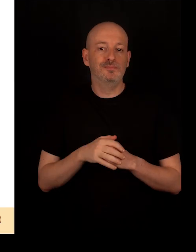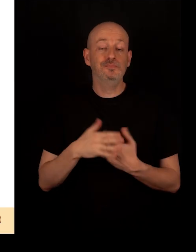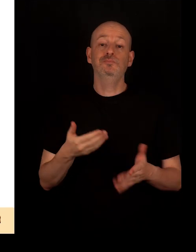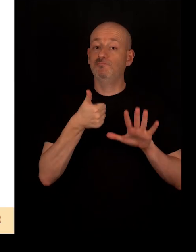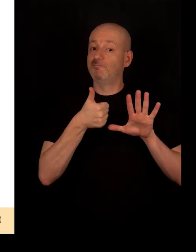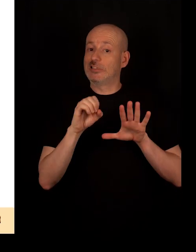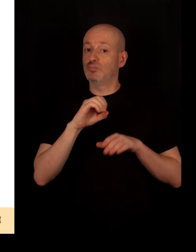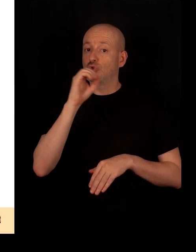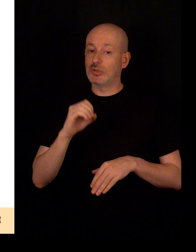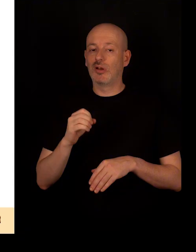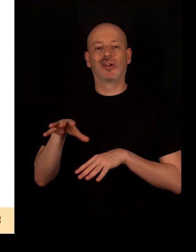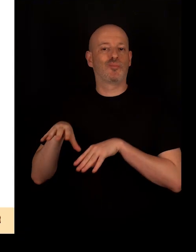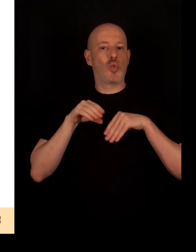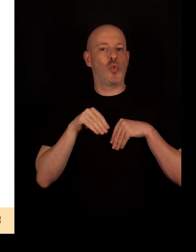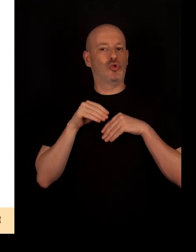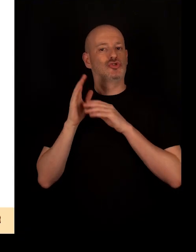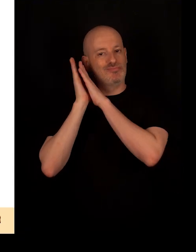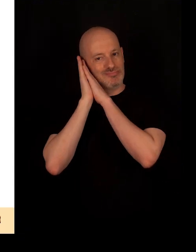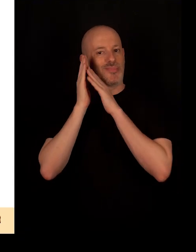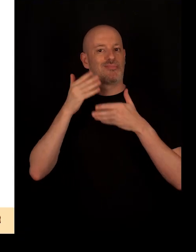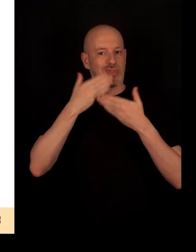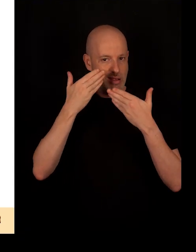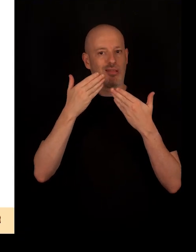You will receive the 60% of the hosting daily and travel allowance